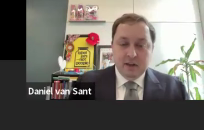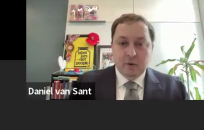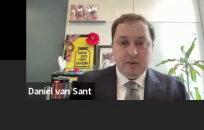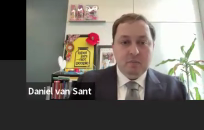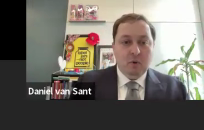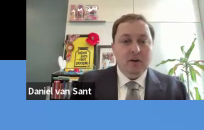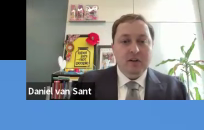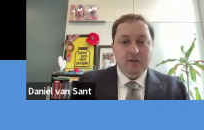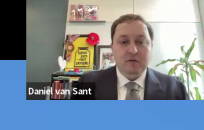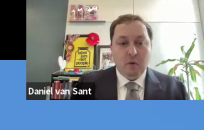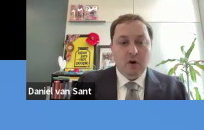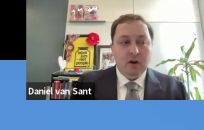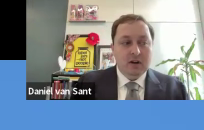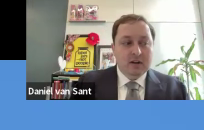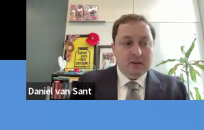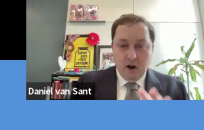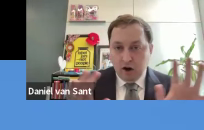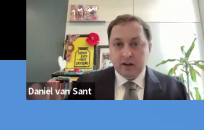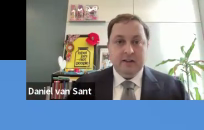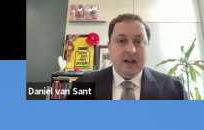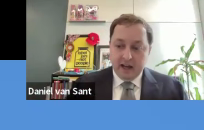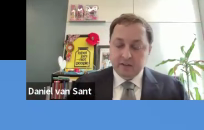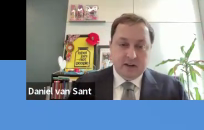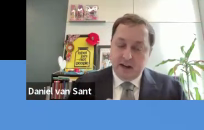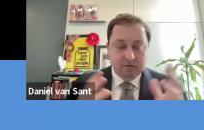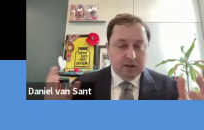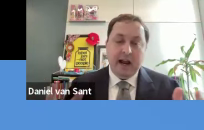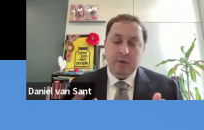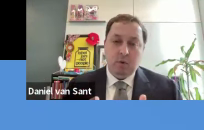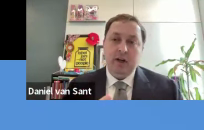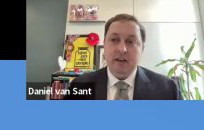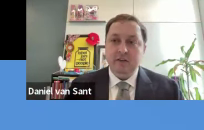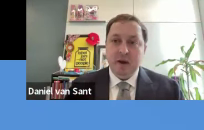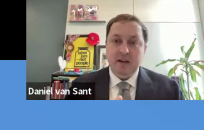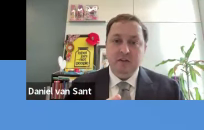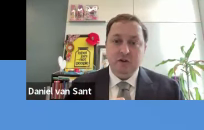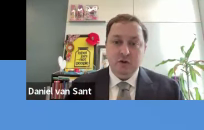I think what's important for architects and really anyone working in this space